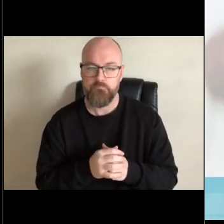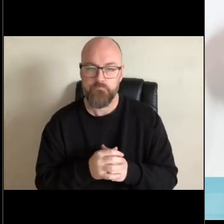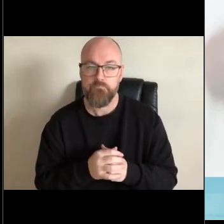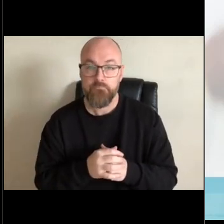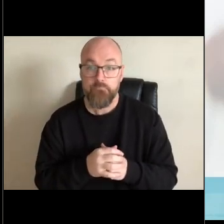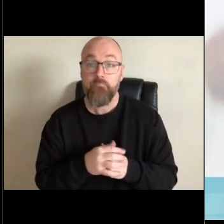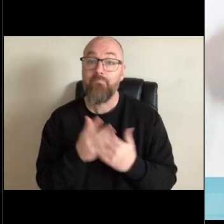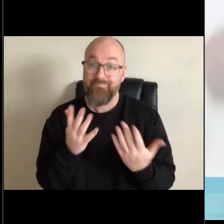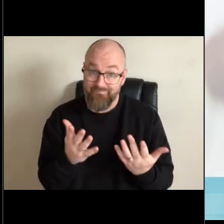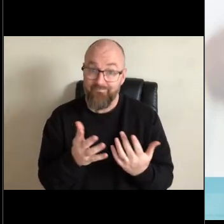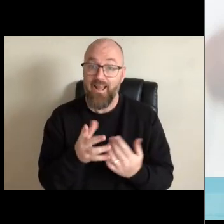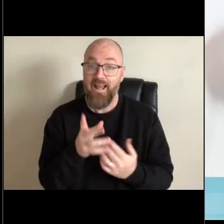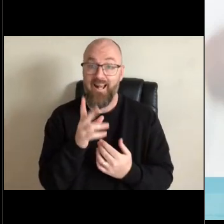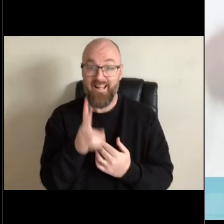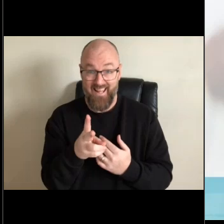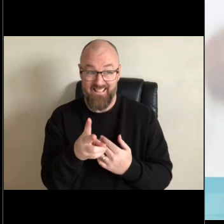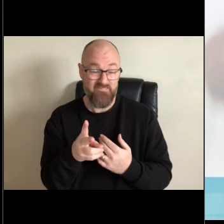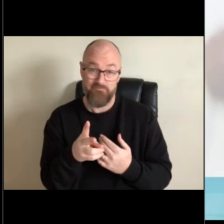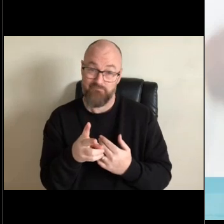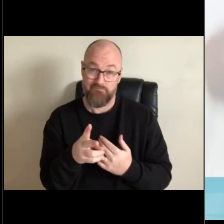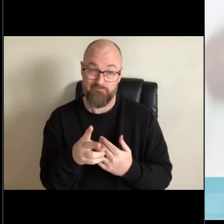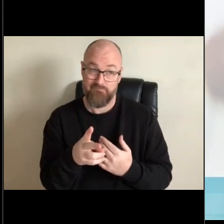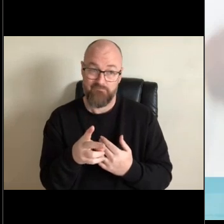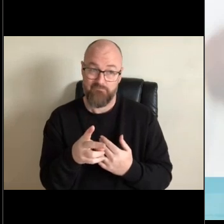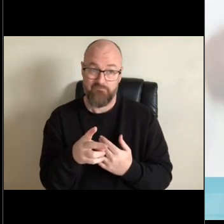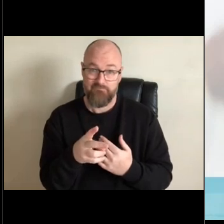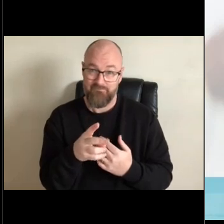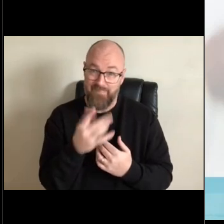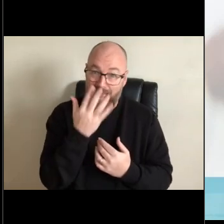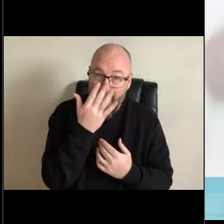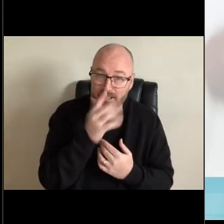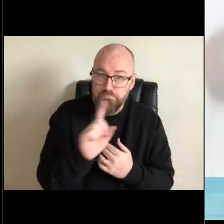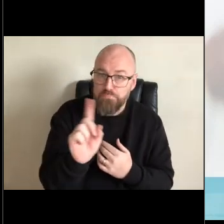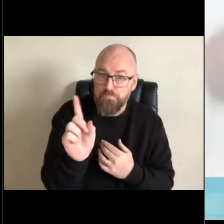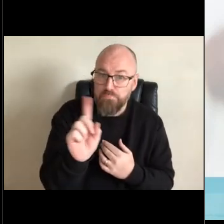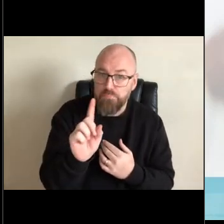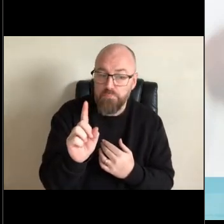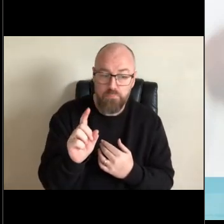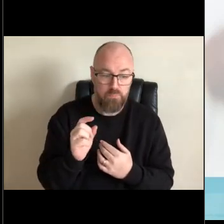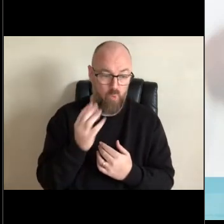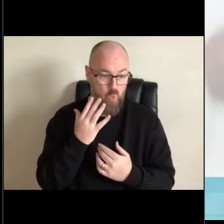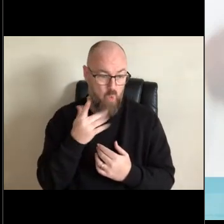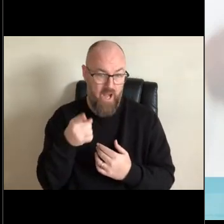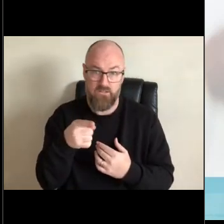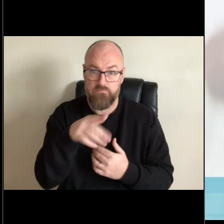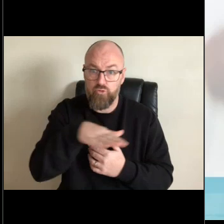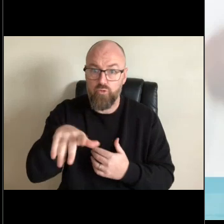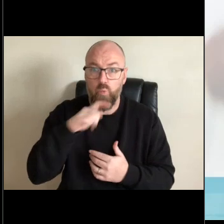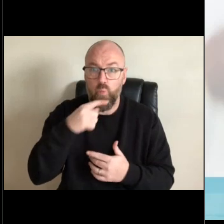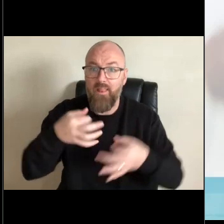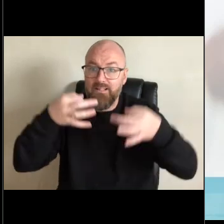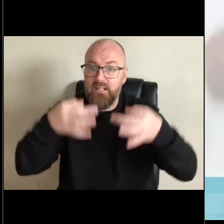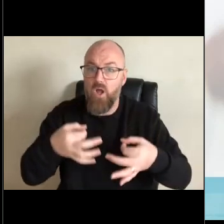at what age does the court you know make the allow the children's wishes to be determinative and as I